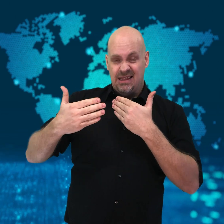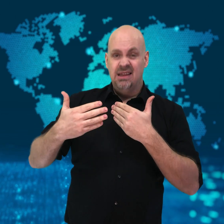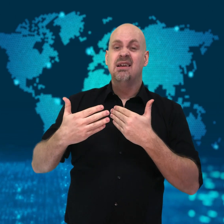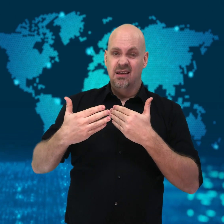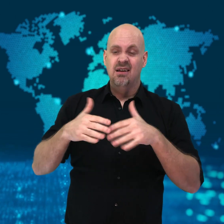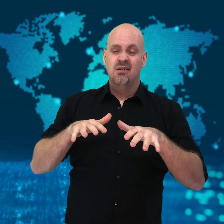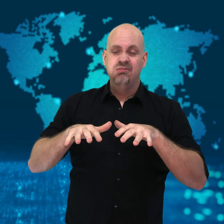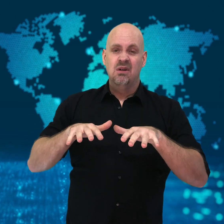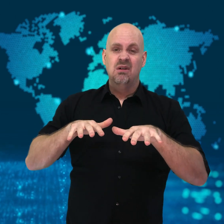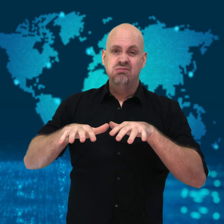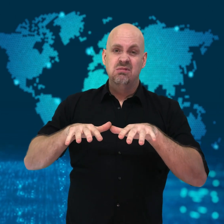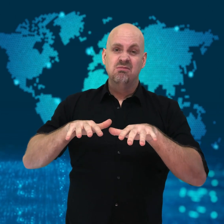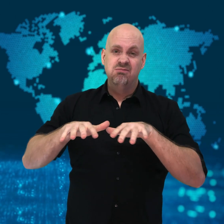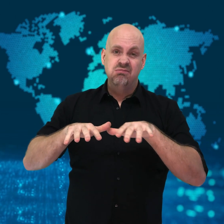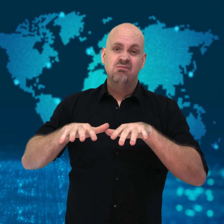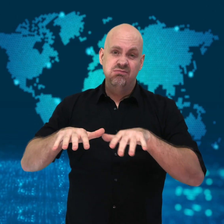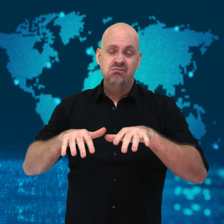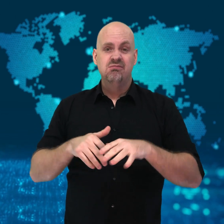next few days.